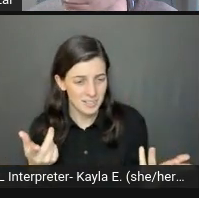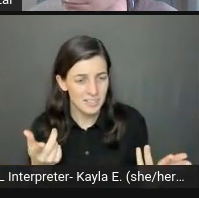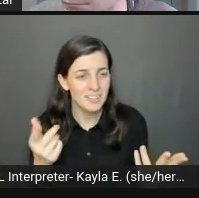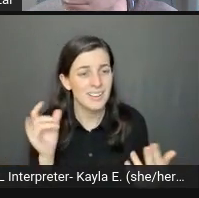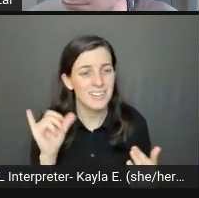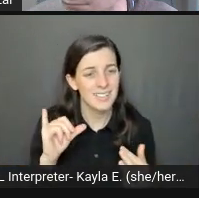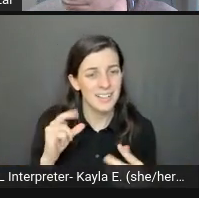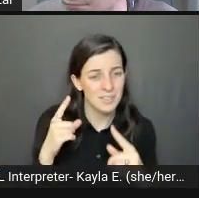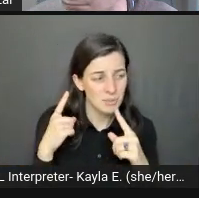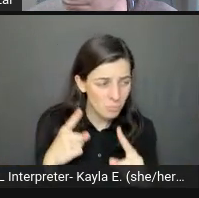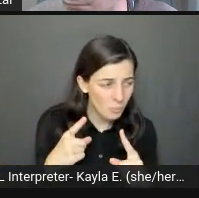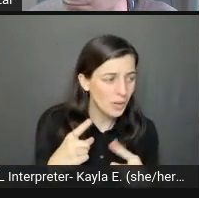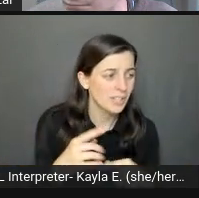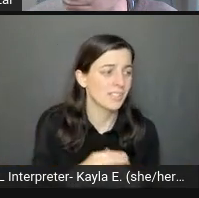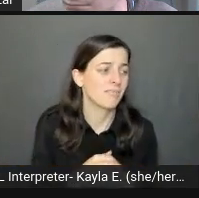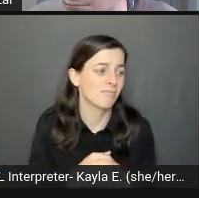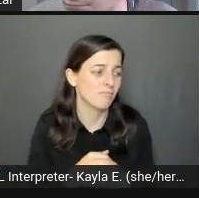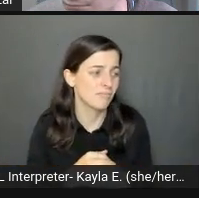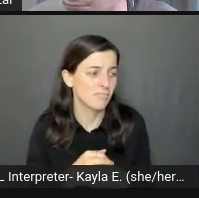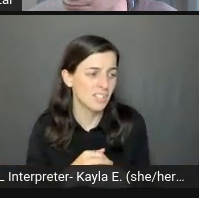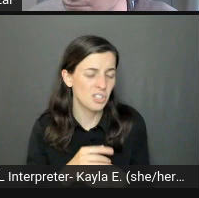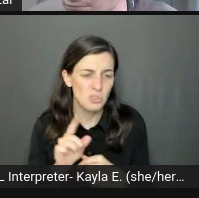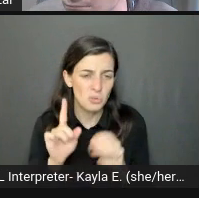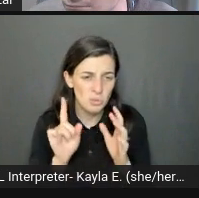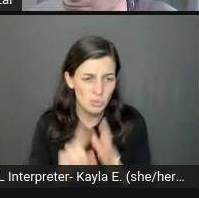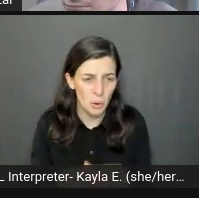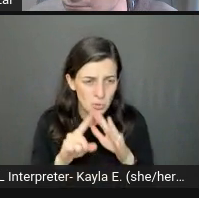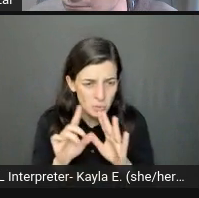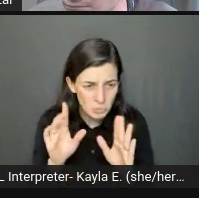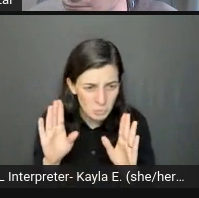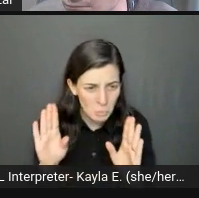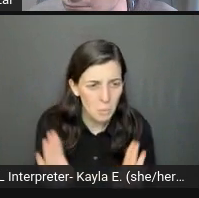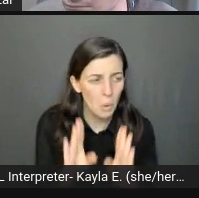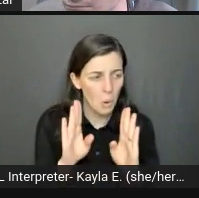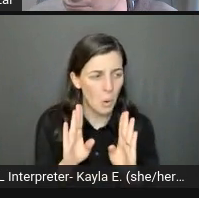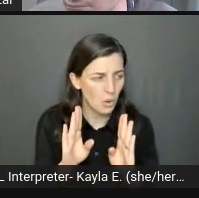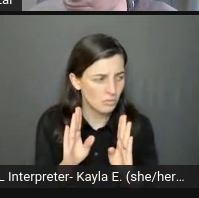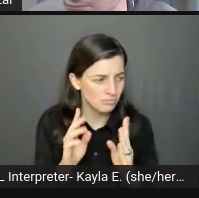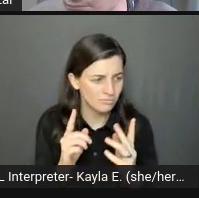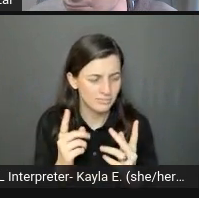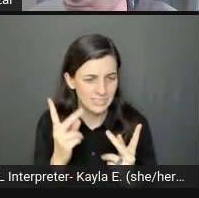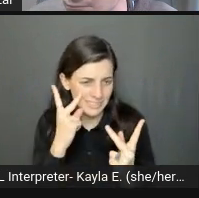Is it working properly? Find out where the traps and the pitfalls on your website, fix them.